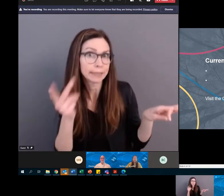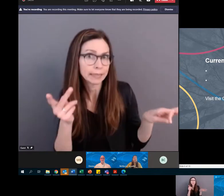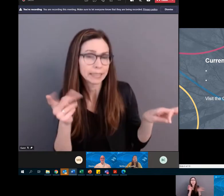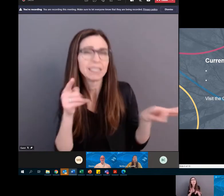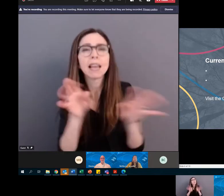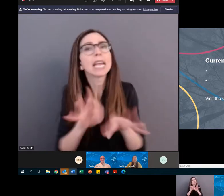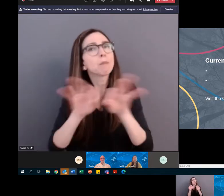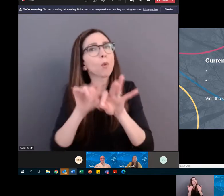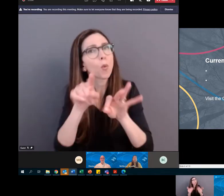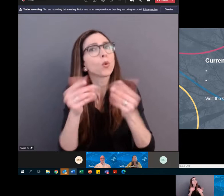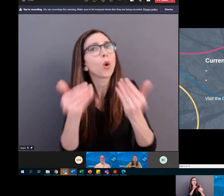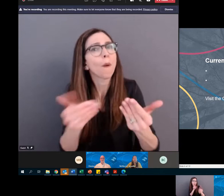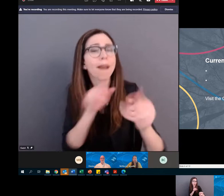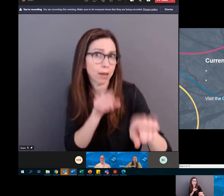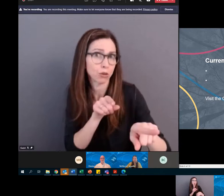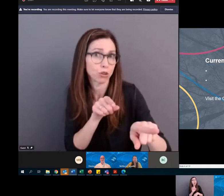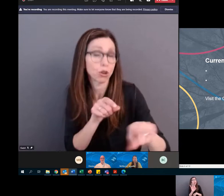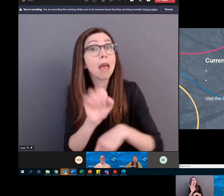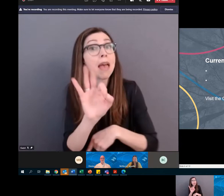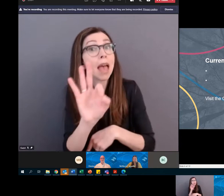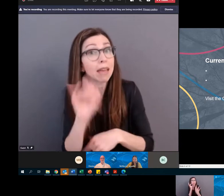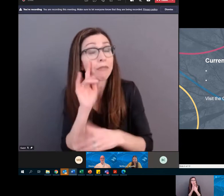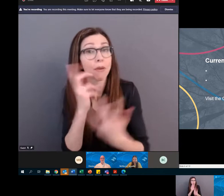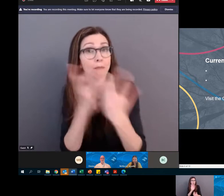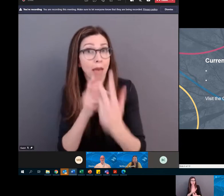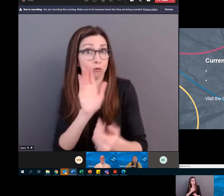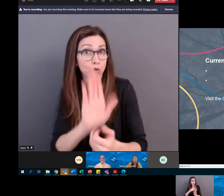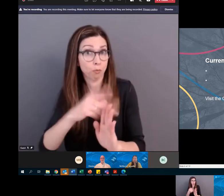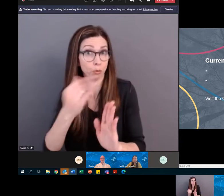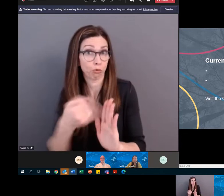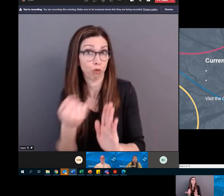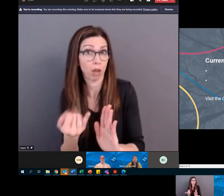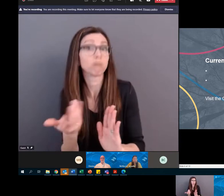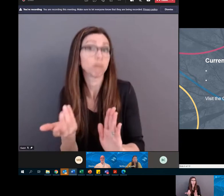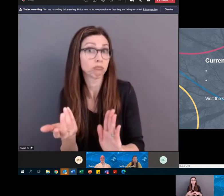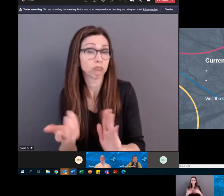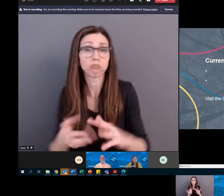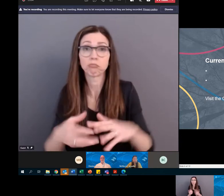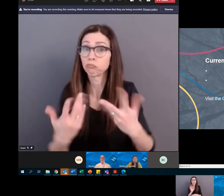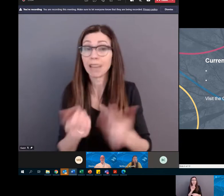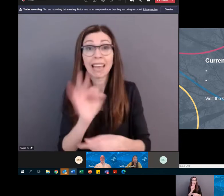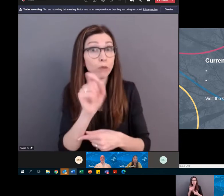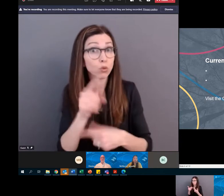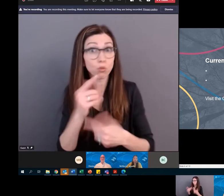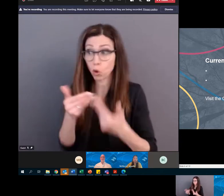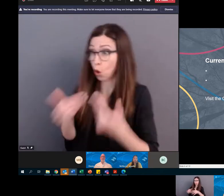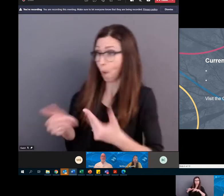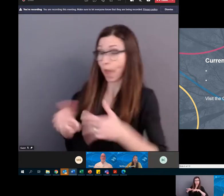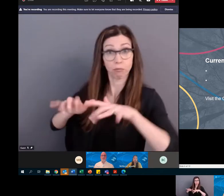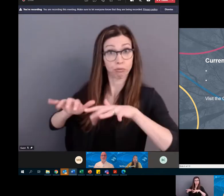only if that's relevant to your specific project. If you choose to answer the question,